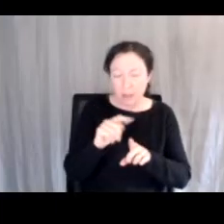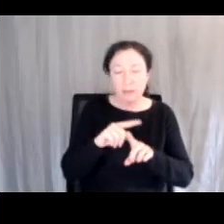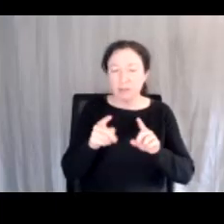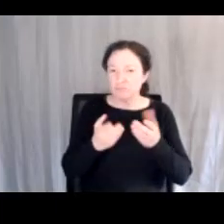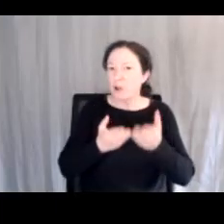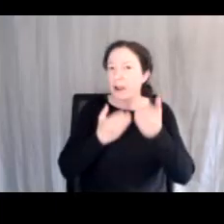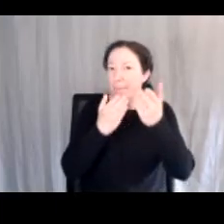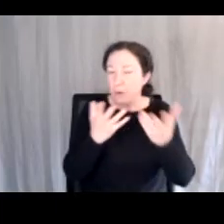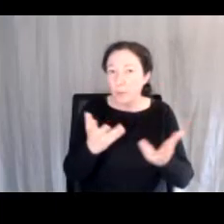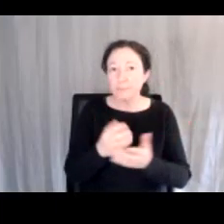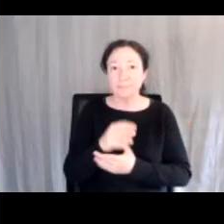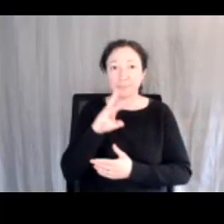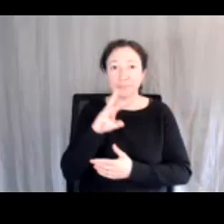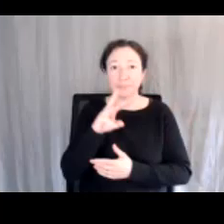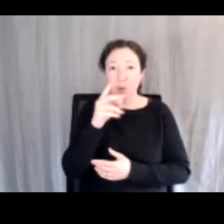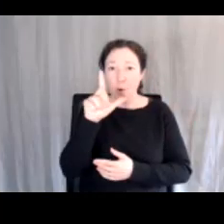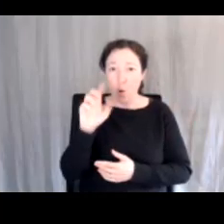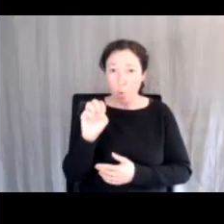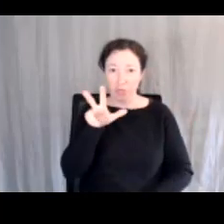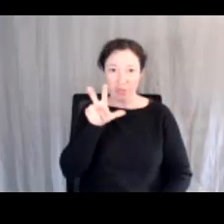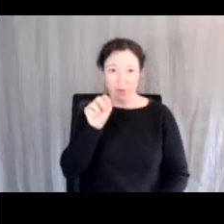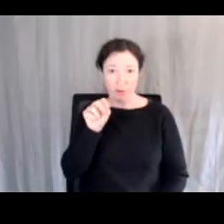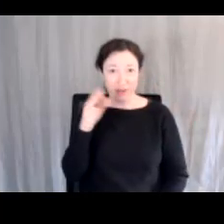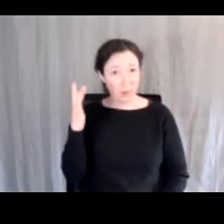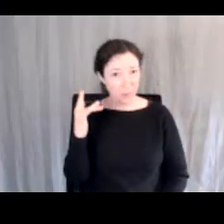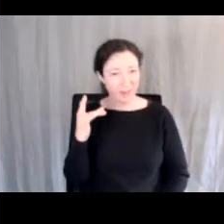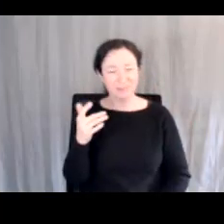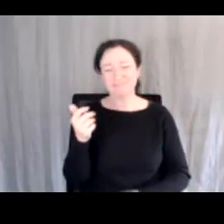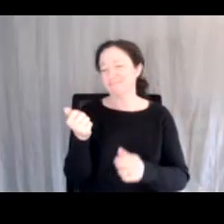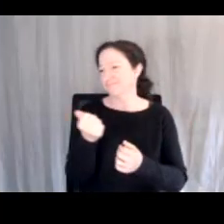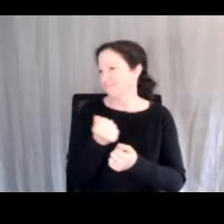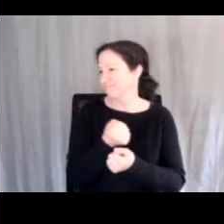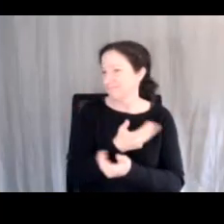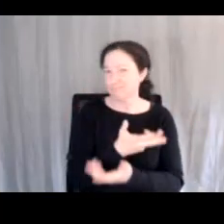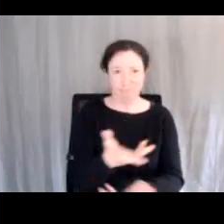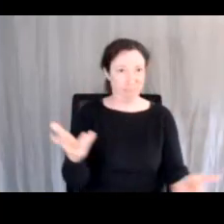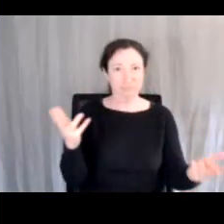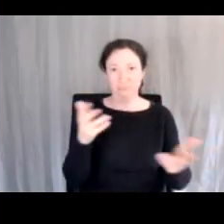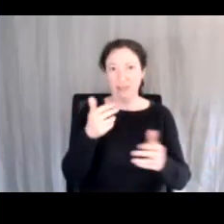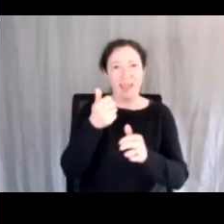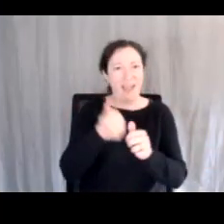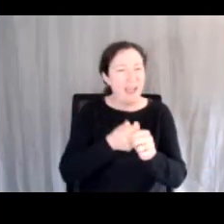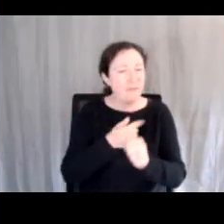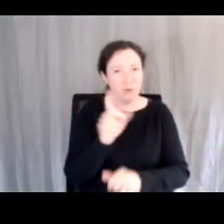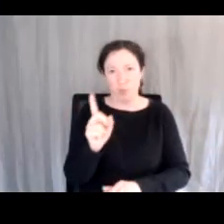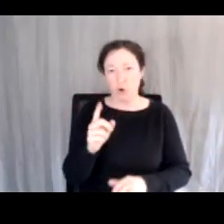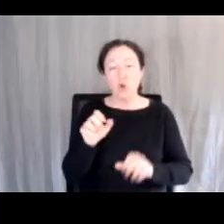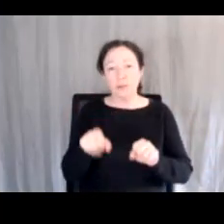The reason I recommend it is it's everywhere. You can go in big Facebook groups to get support. There are tons of free resources